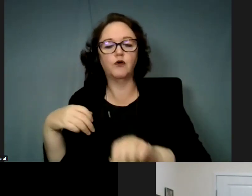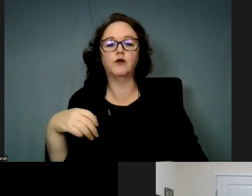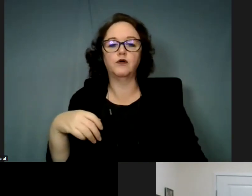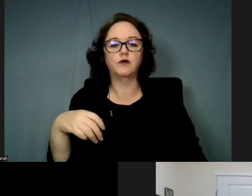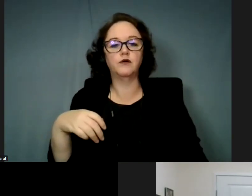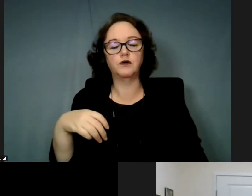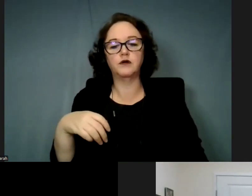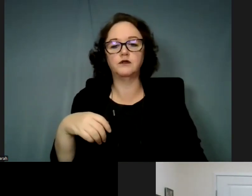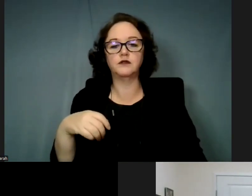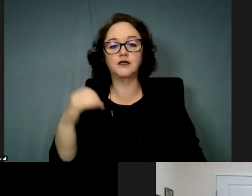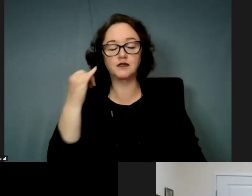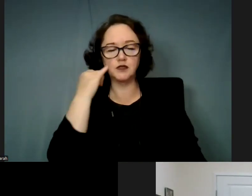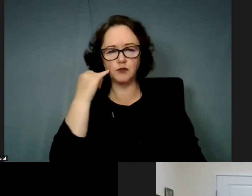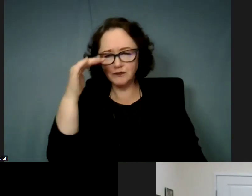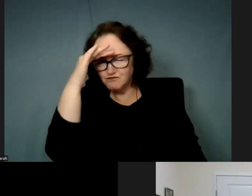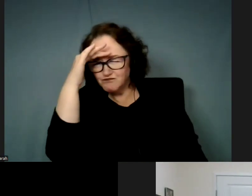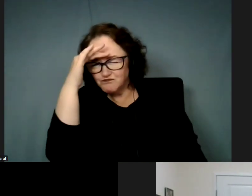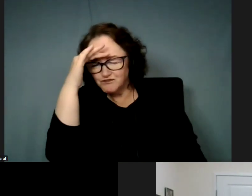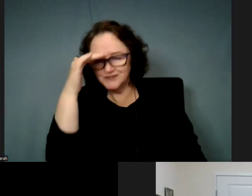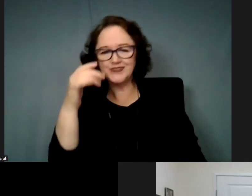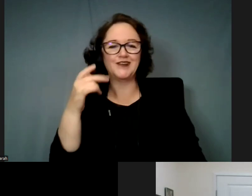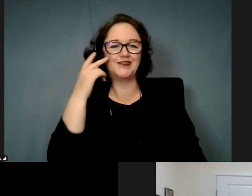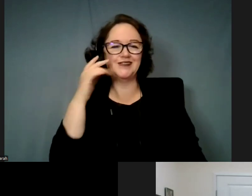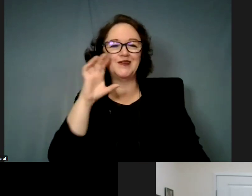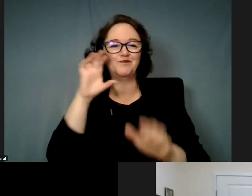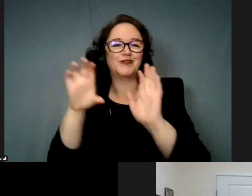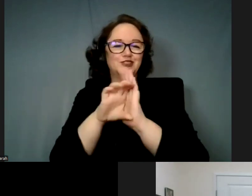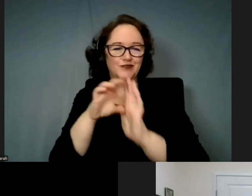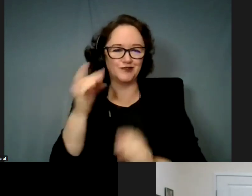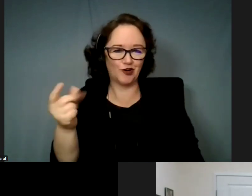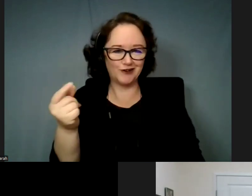look very closely, a picture of a dog. And before we get into